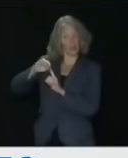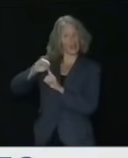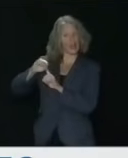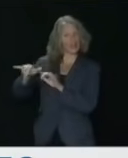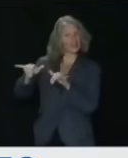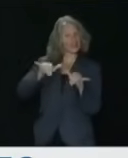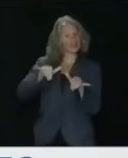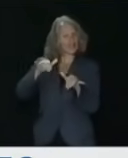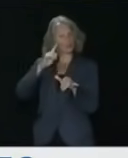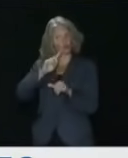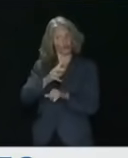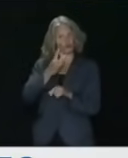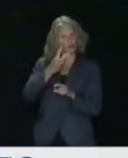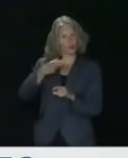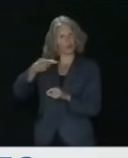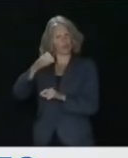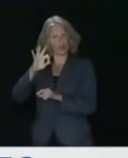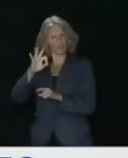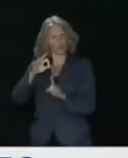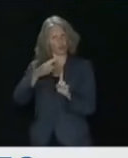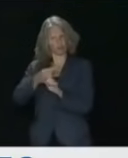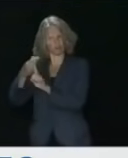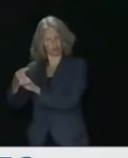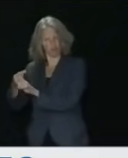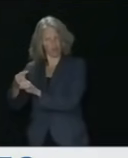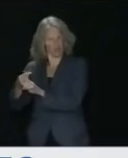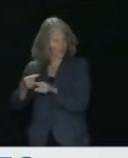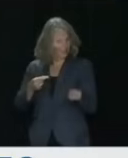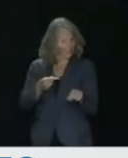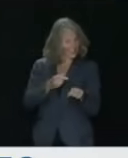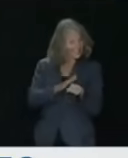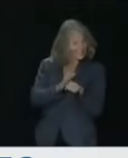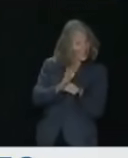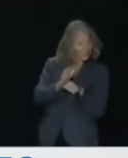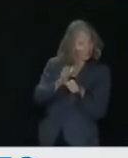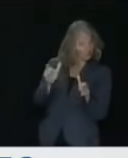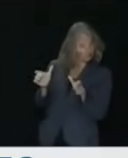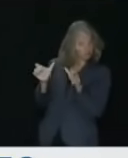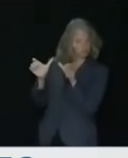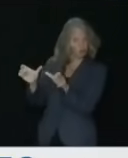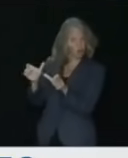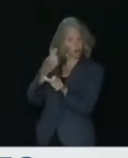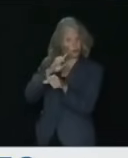RESPONSE EQUAL TO HAVING TWO